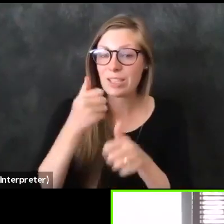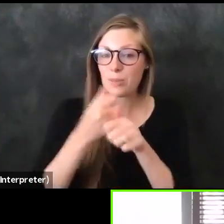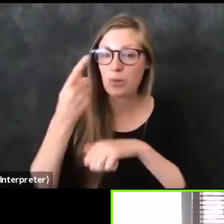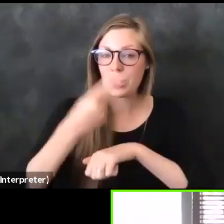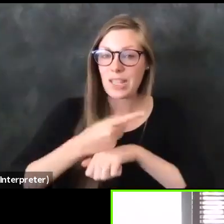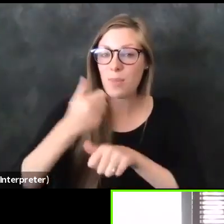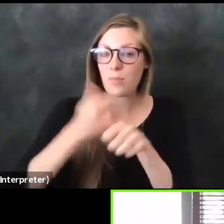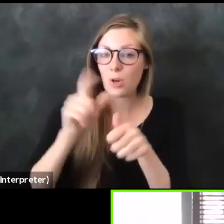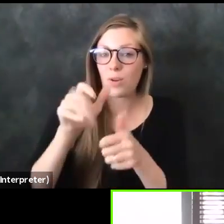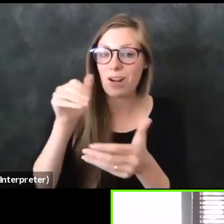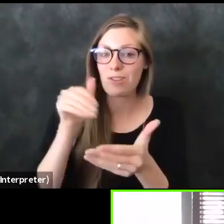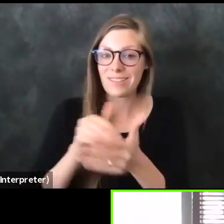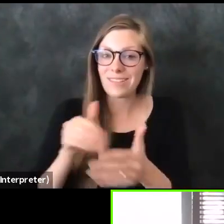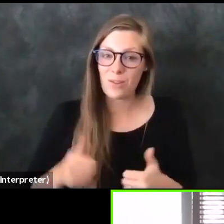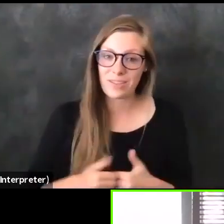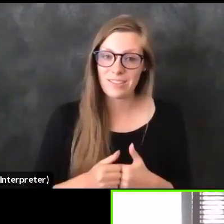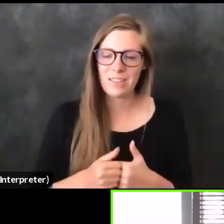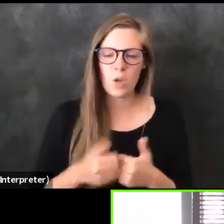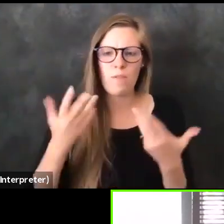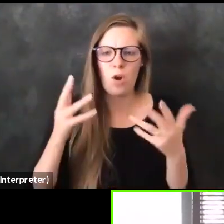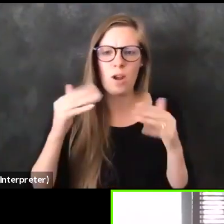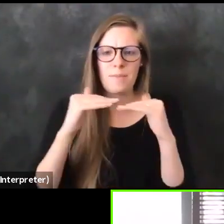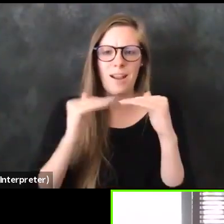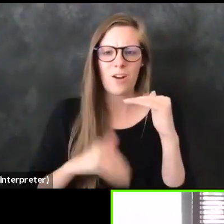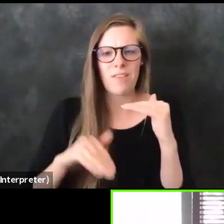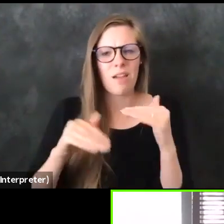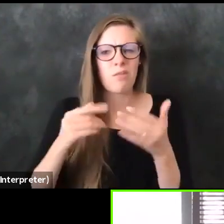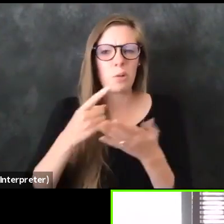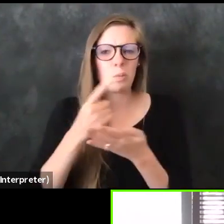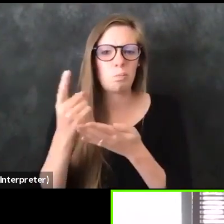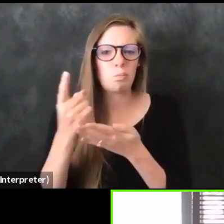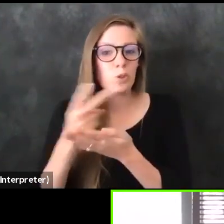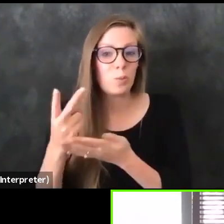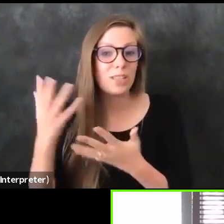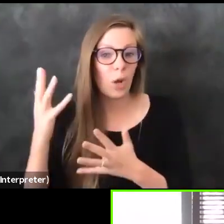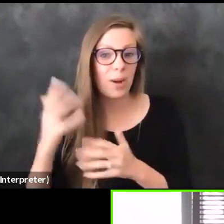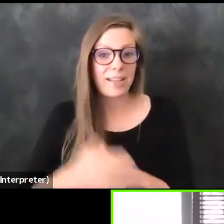And we've actually been under that now for a couple of weeks.